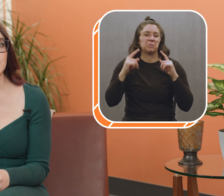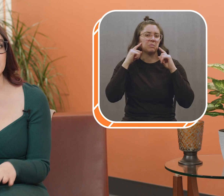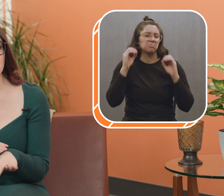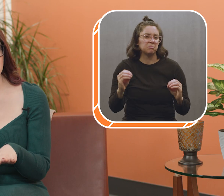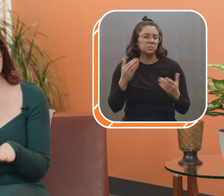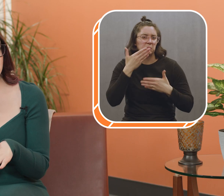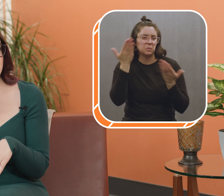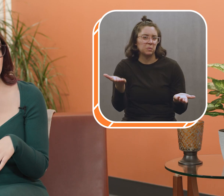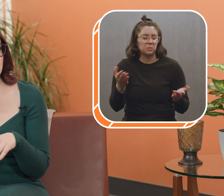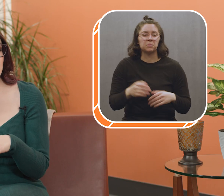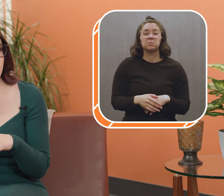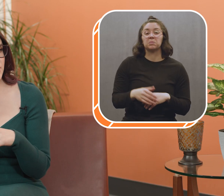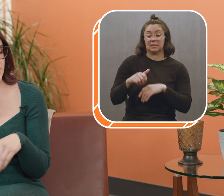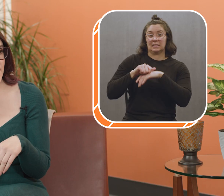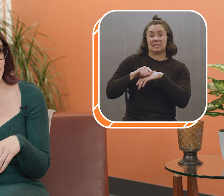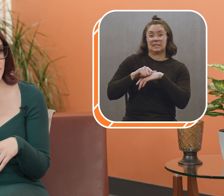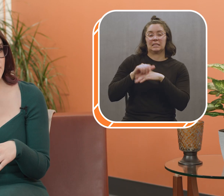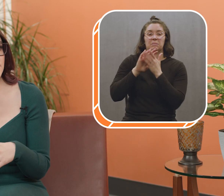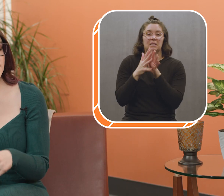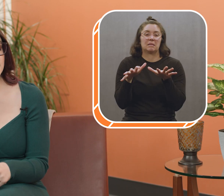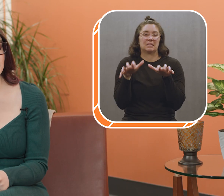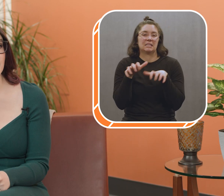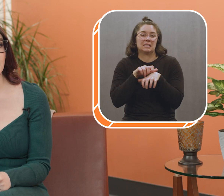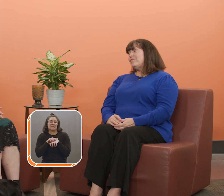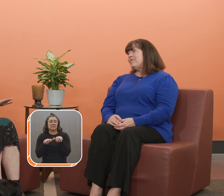but it causes your skin to get really tight and things like that.